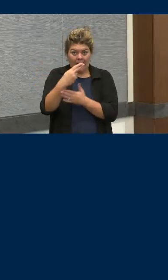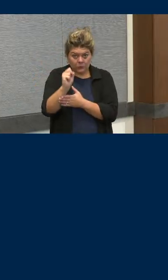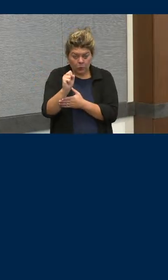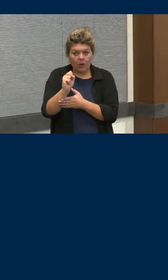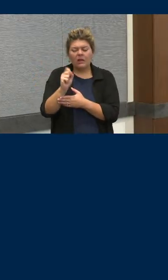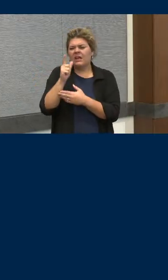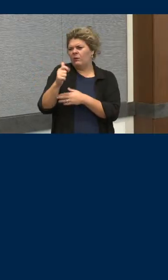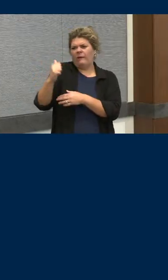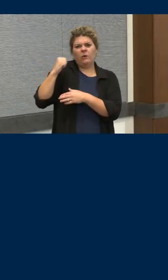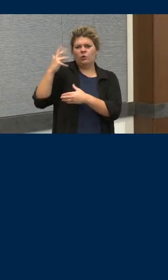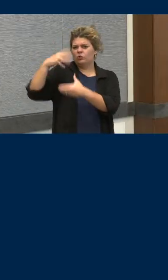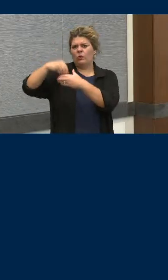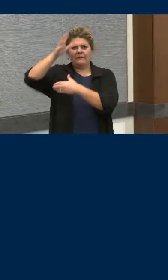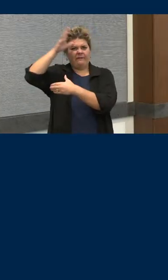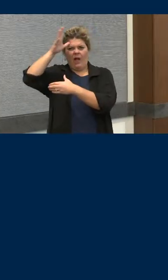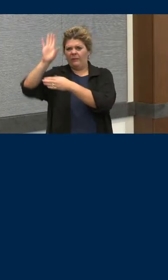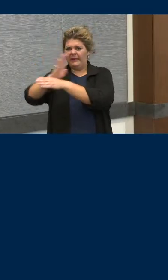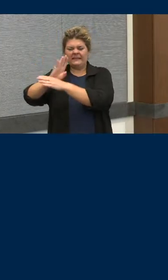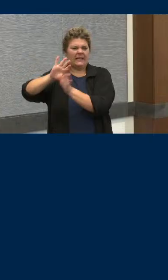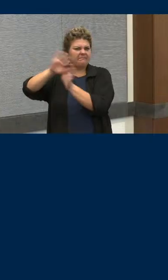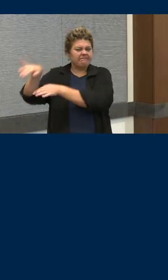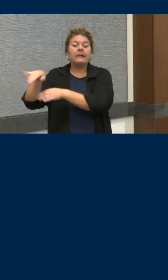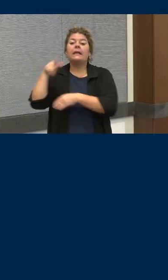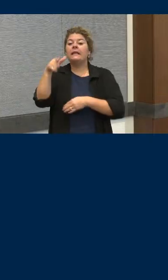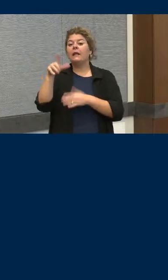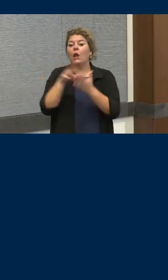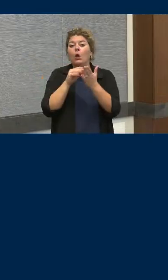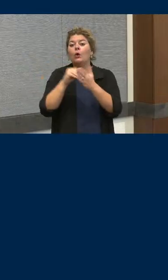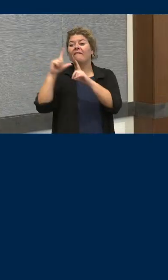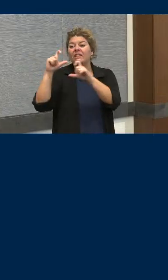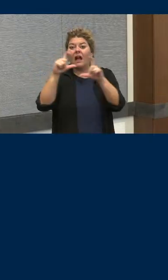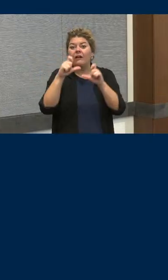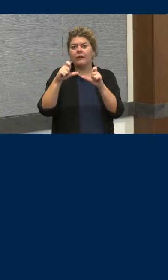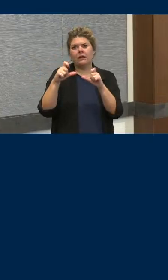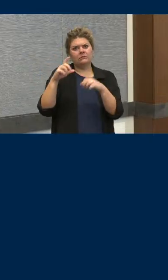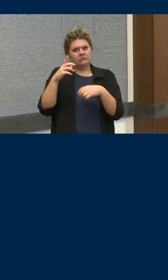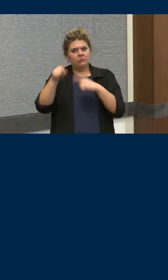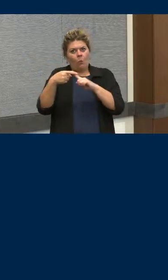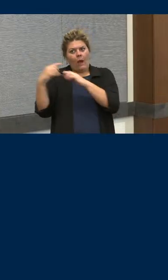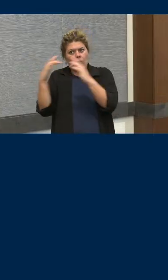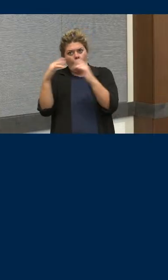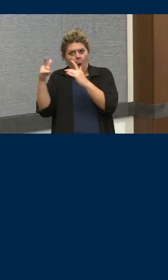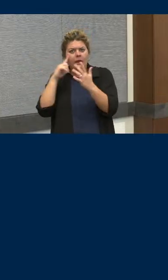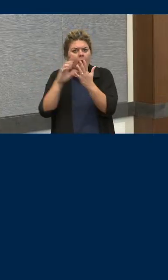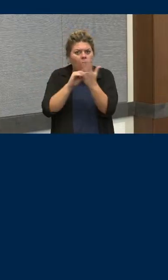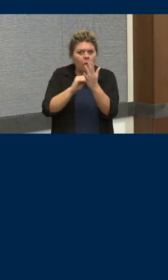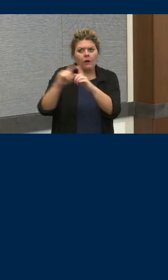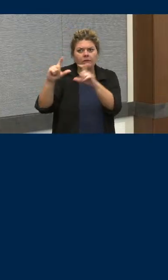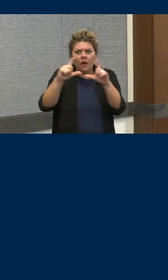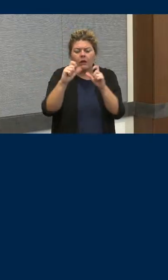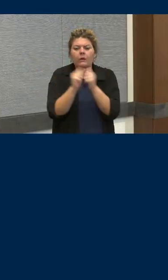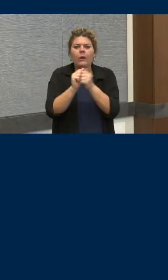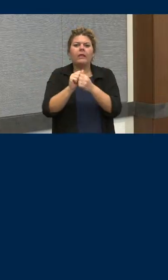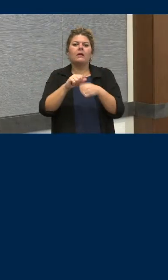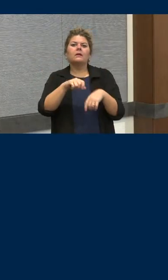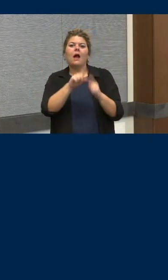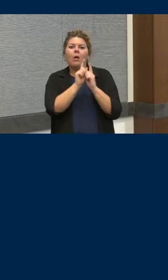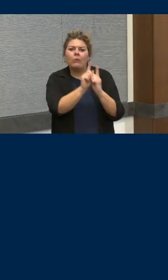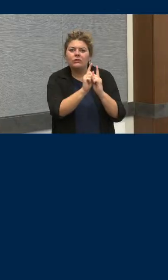learned photography during the war years through apprenticeship